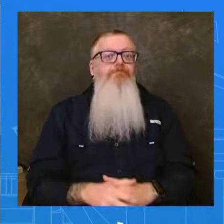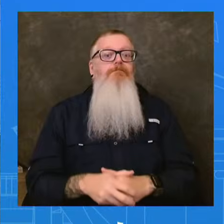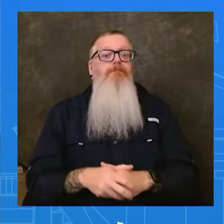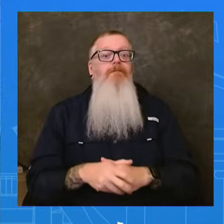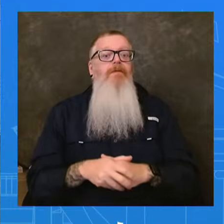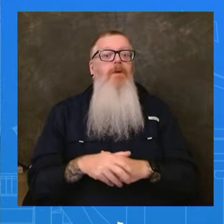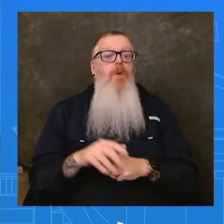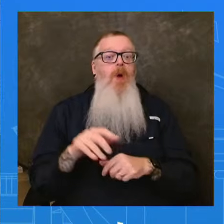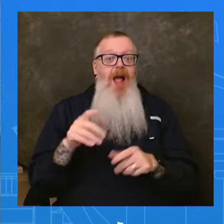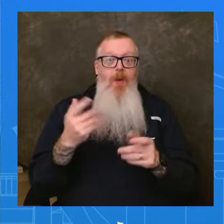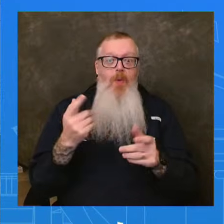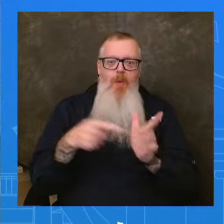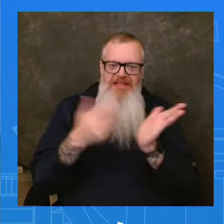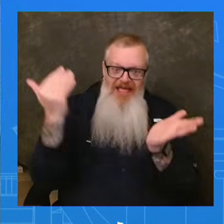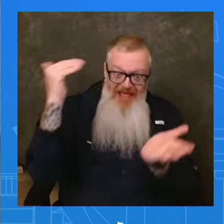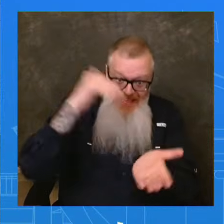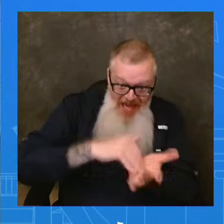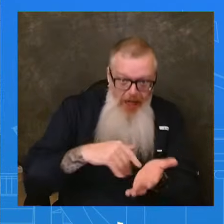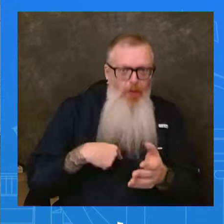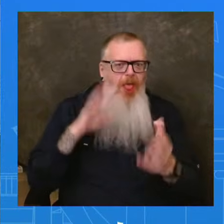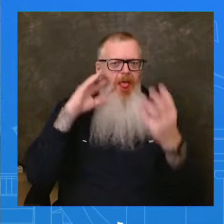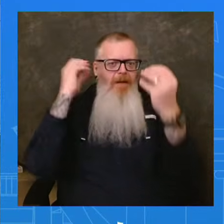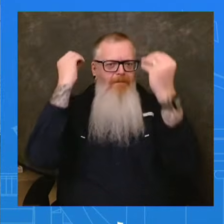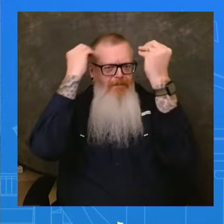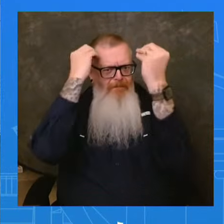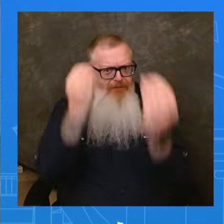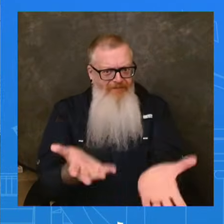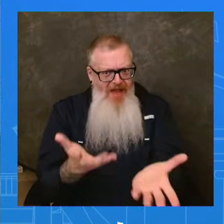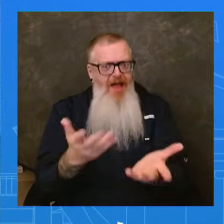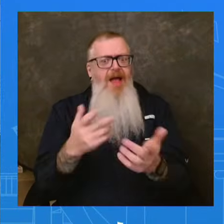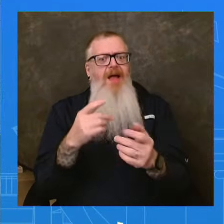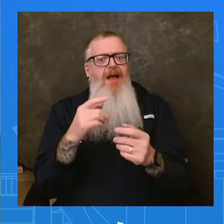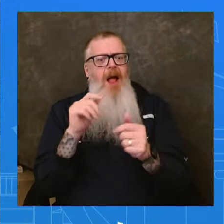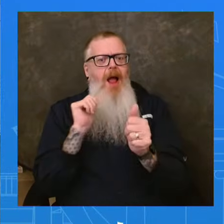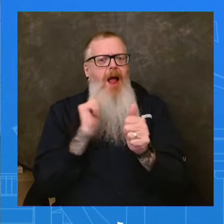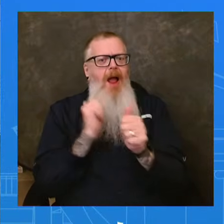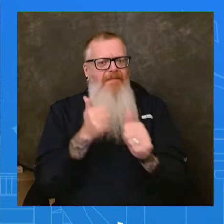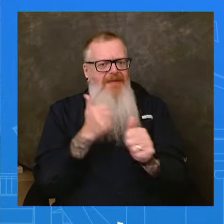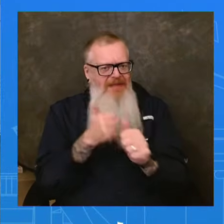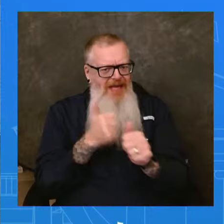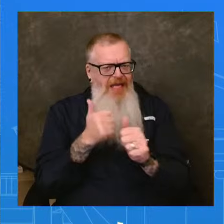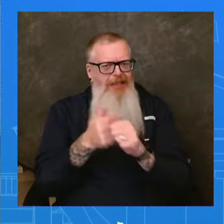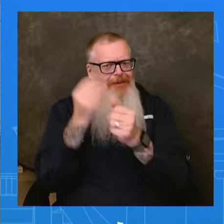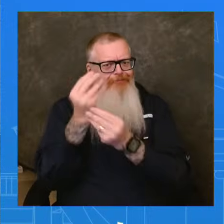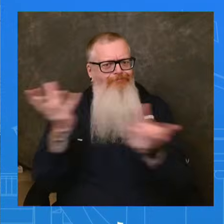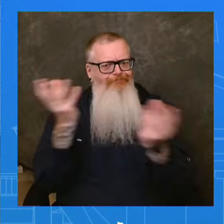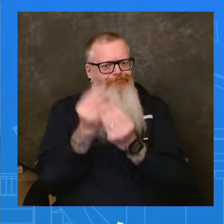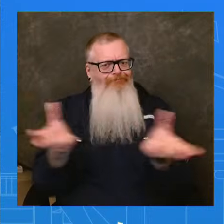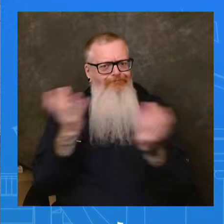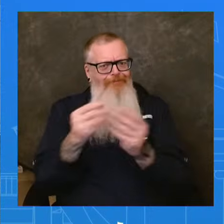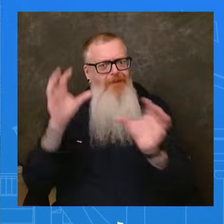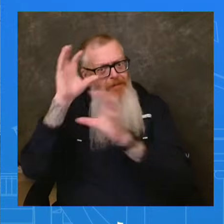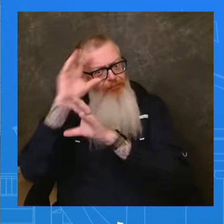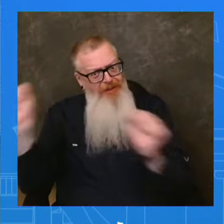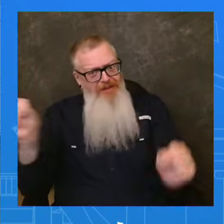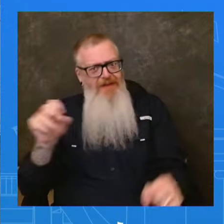regular updates to President Biden and Vice President Harris as this storm passes so we can make sure that we are getting